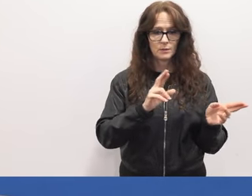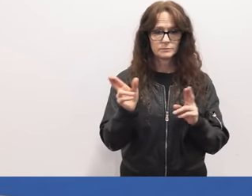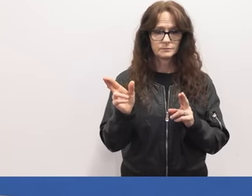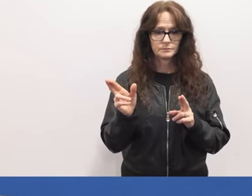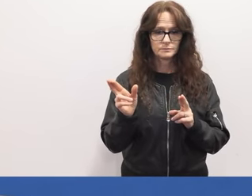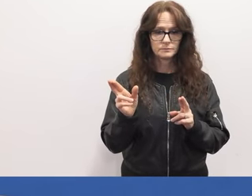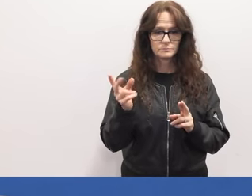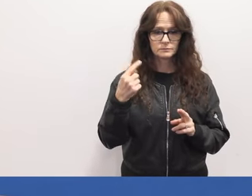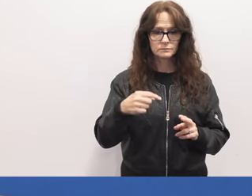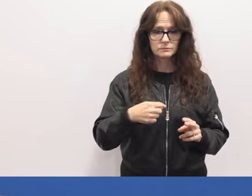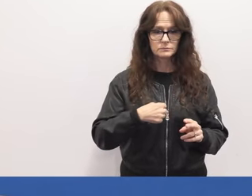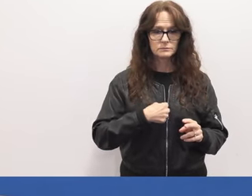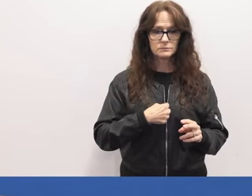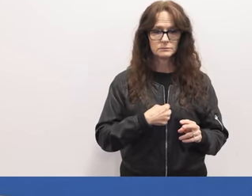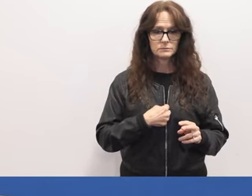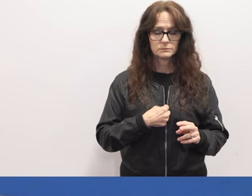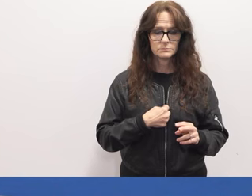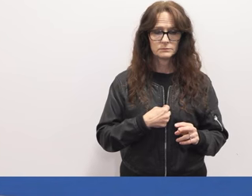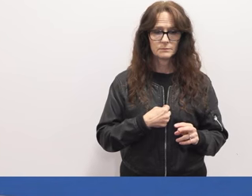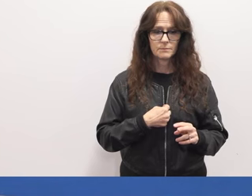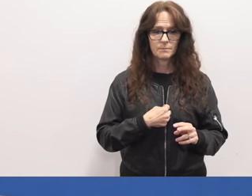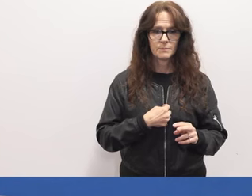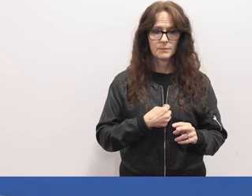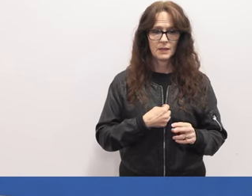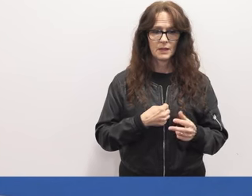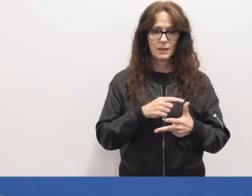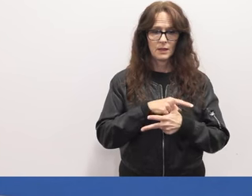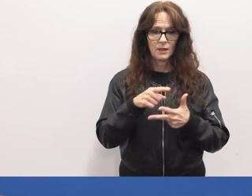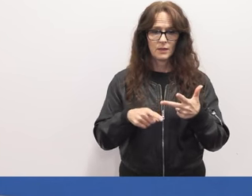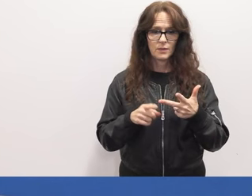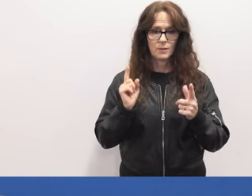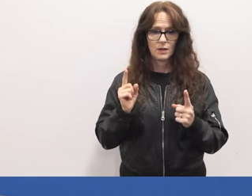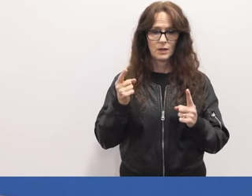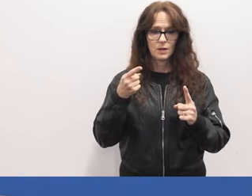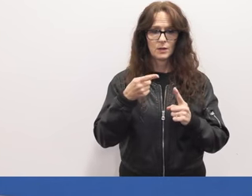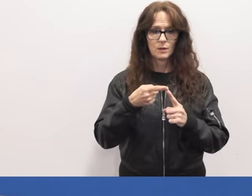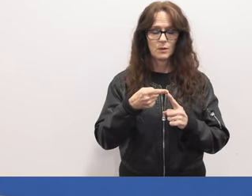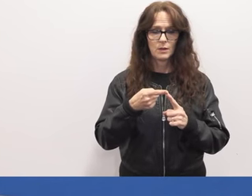I, for me, having three goals would be the goal